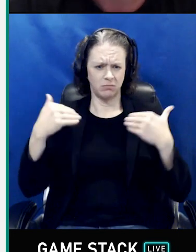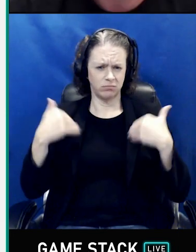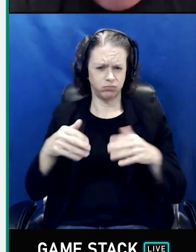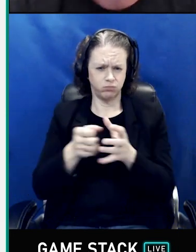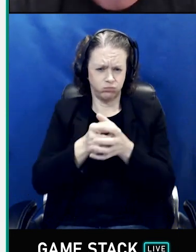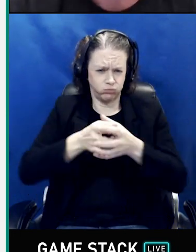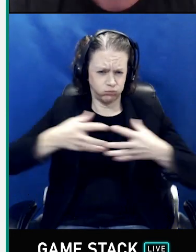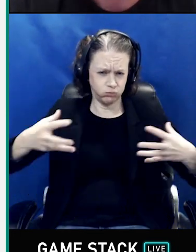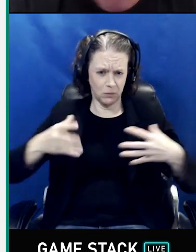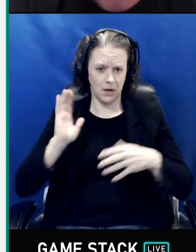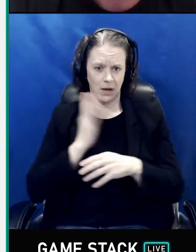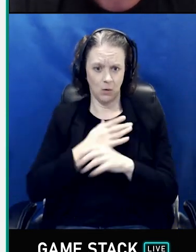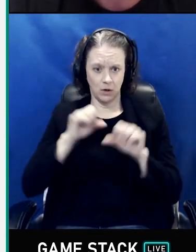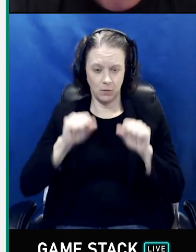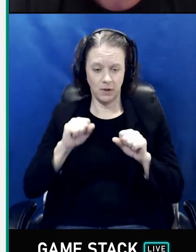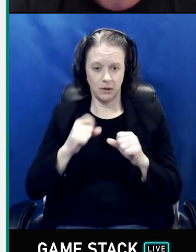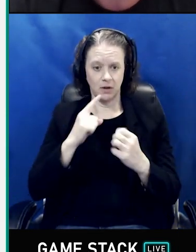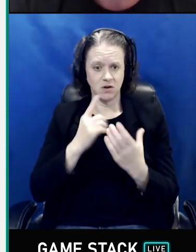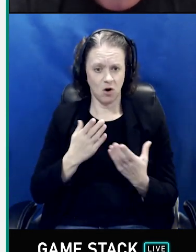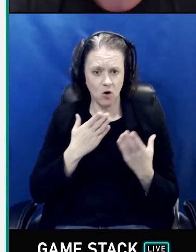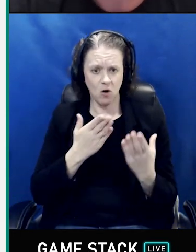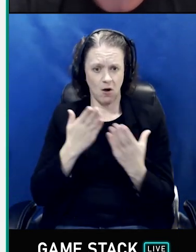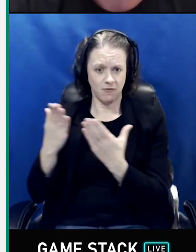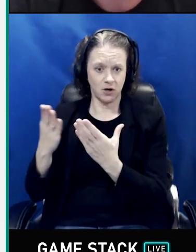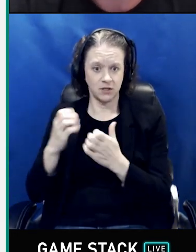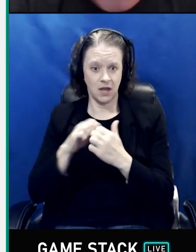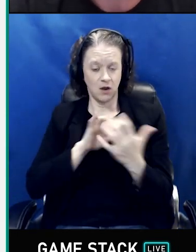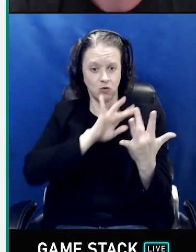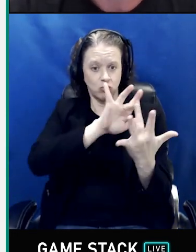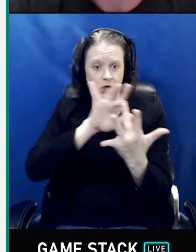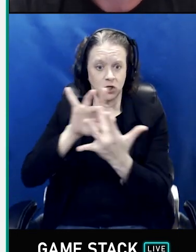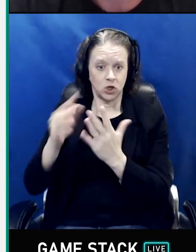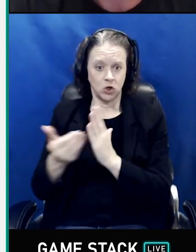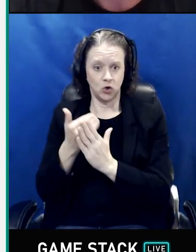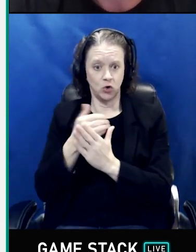our offerings, and reached new gamers and new markets.